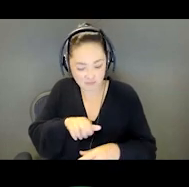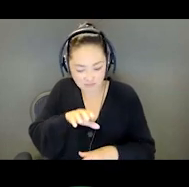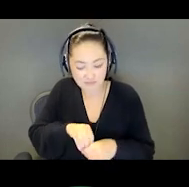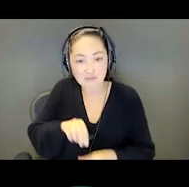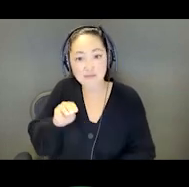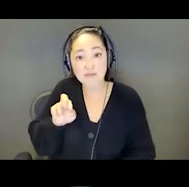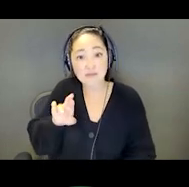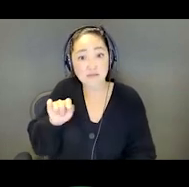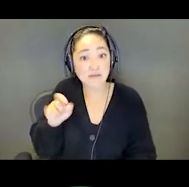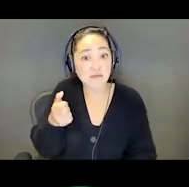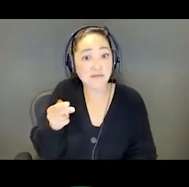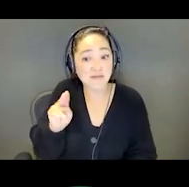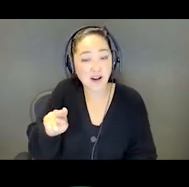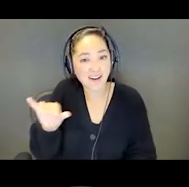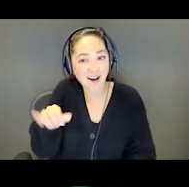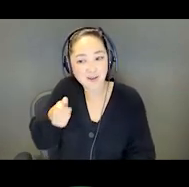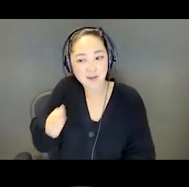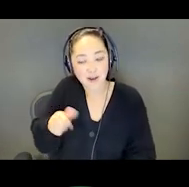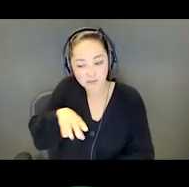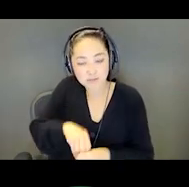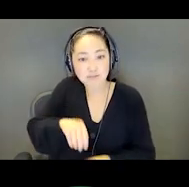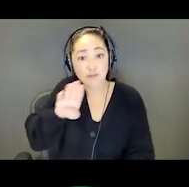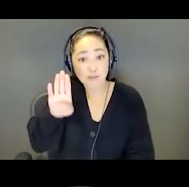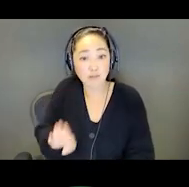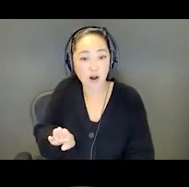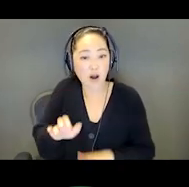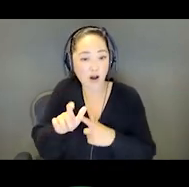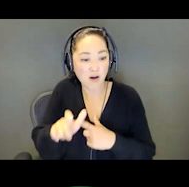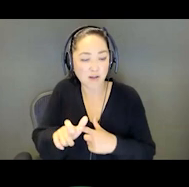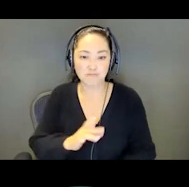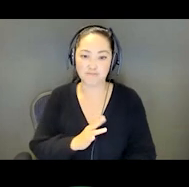One of the most touching moments that I had with Mac him share with that was at the Montreal